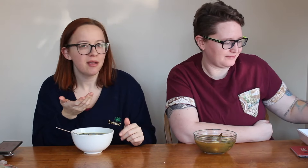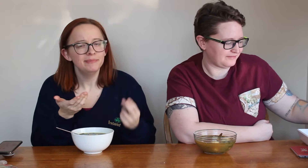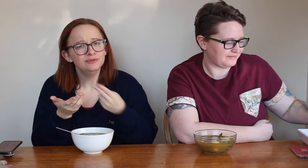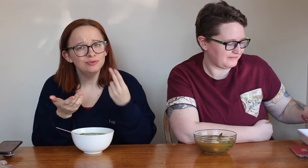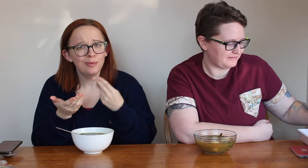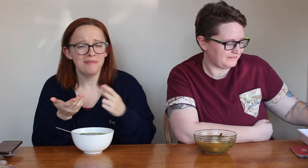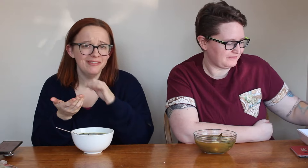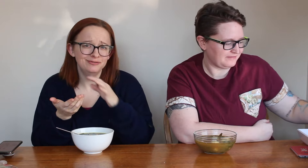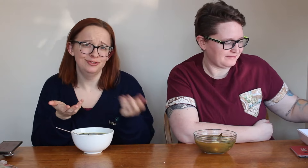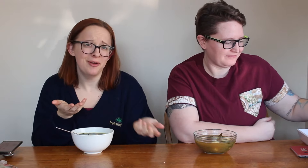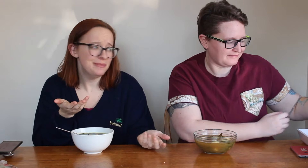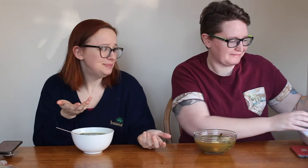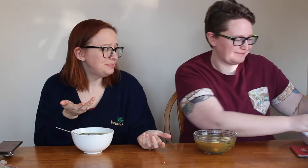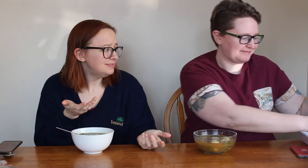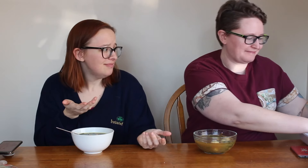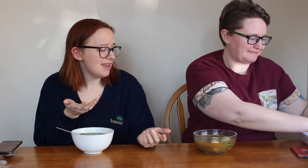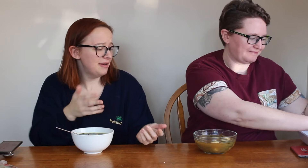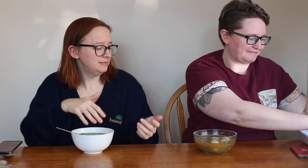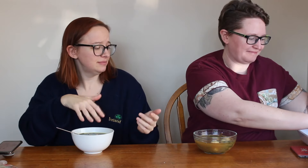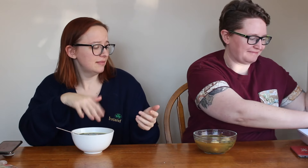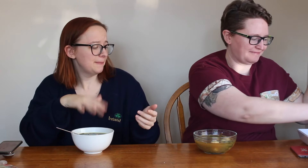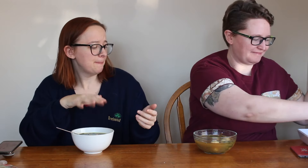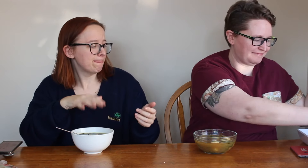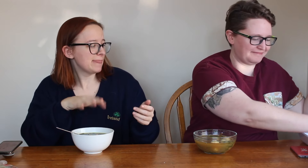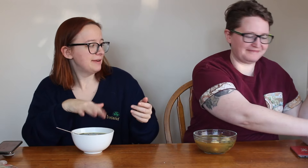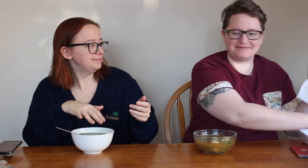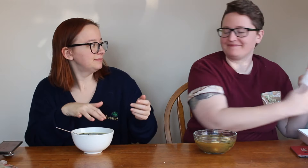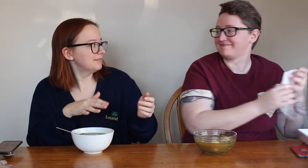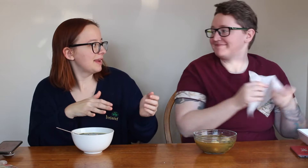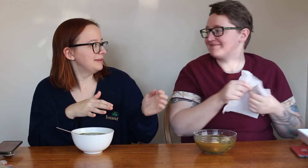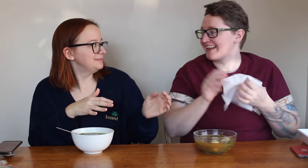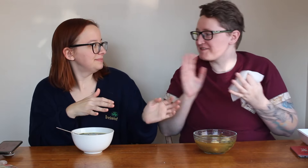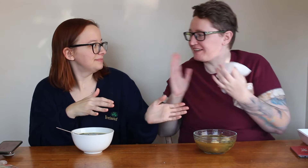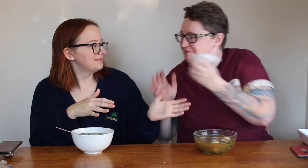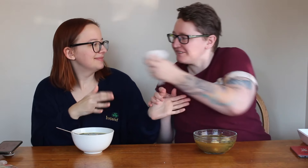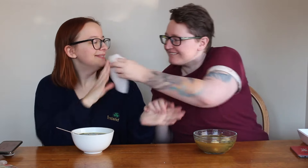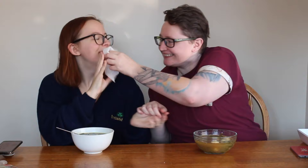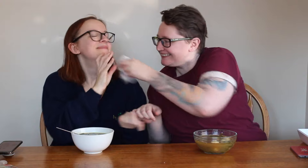Or it could mean like if somebody took the baby, like you know, if you're physically separate.